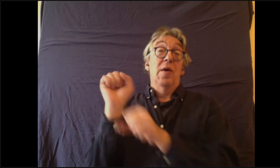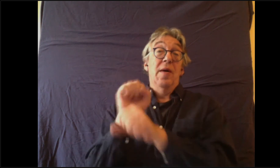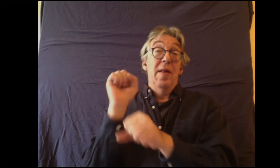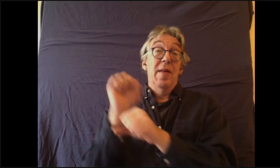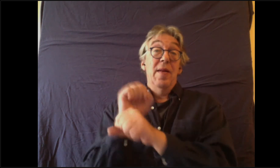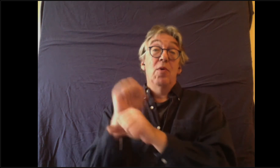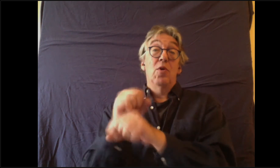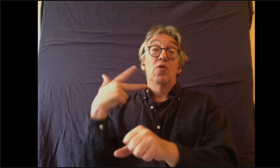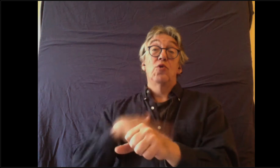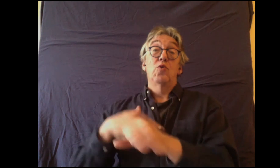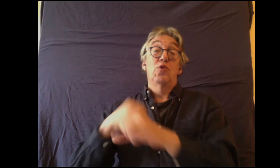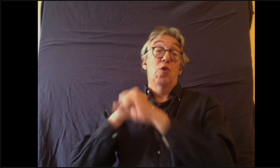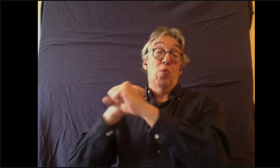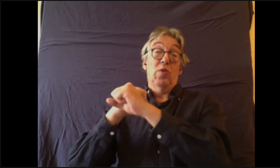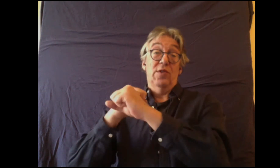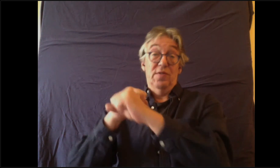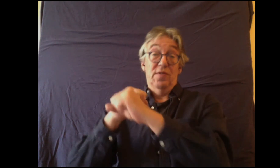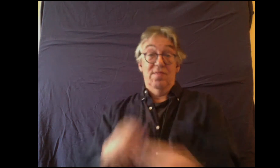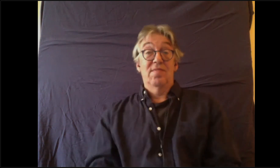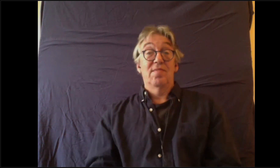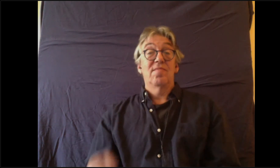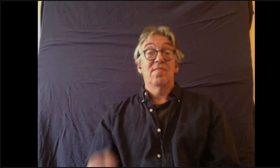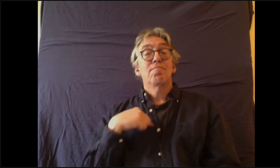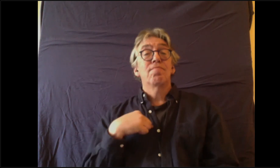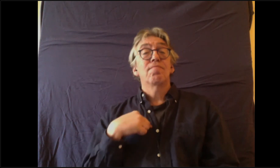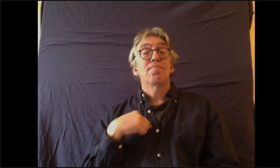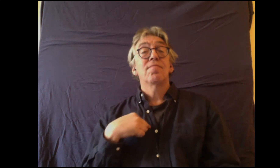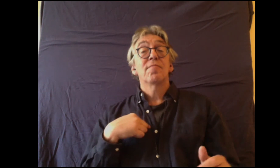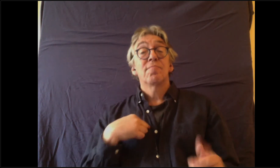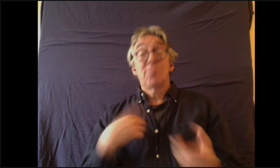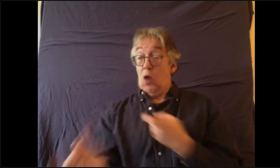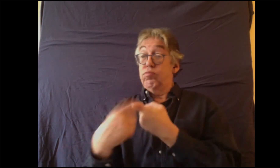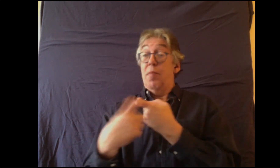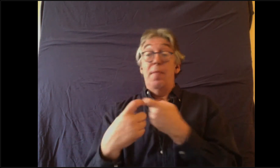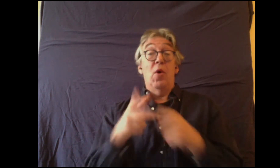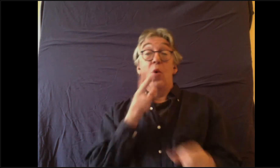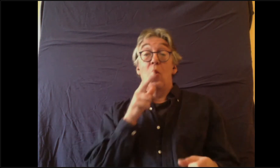The pioneers of this organization and women with disabilities